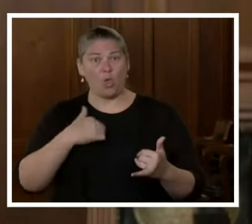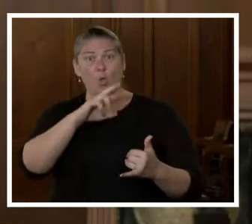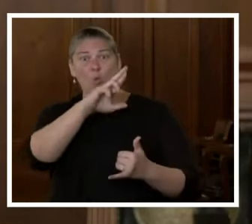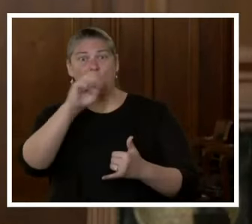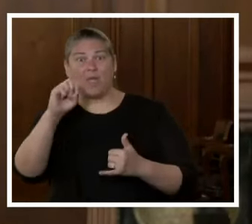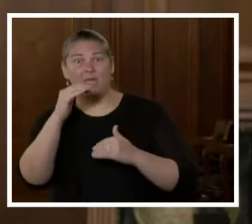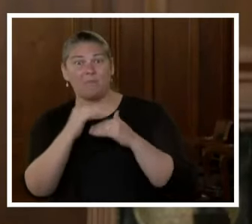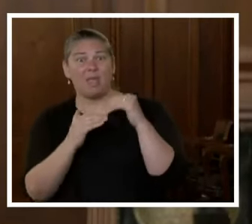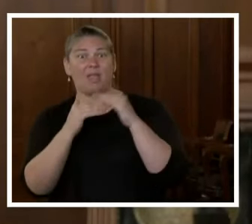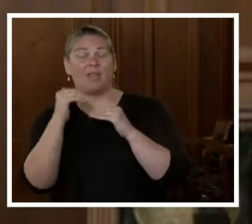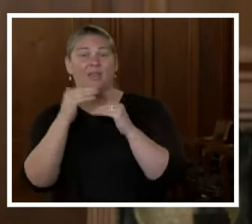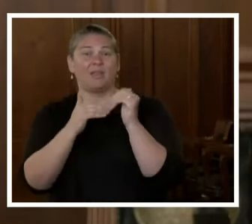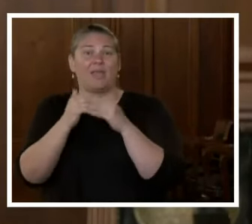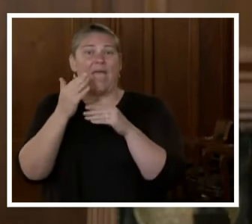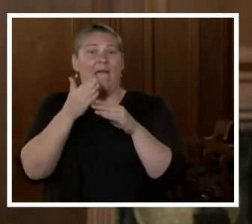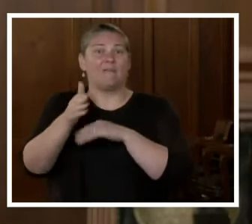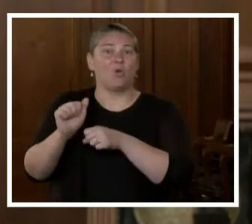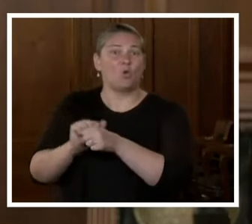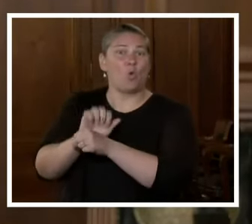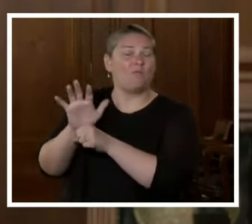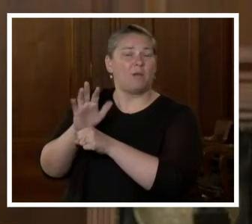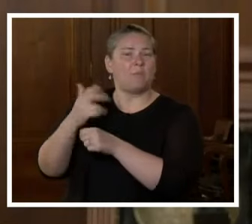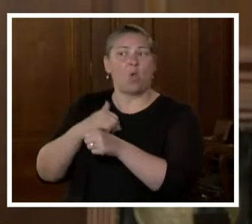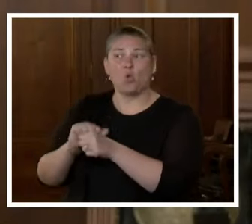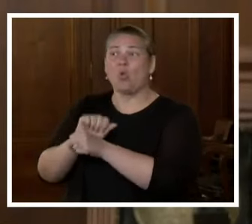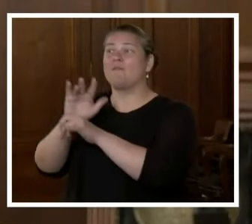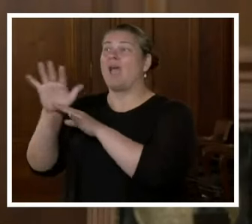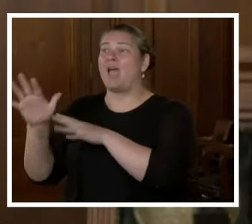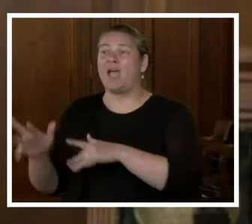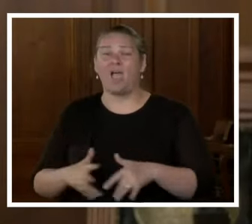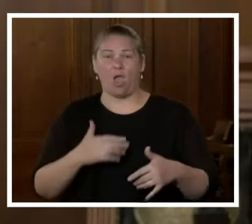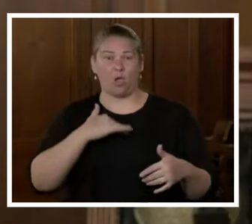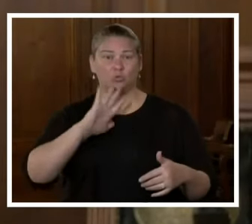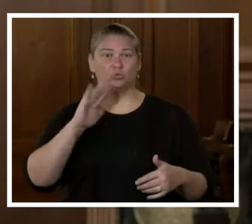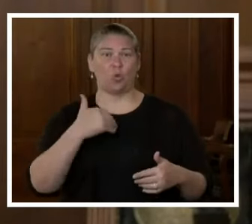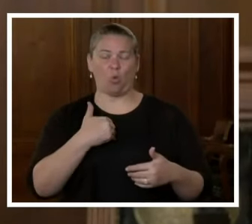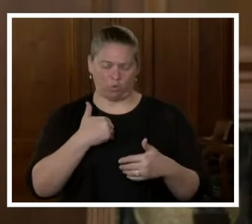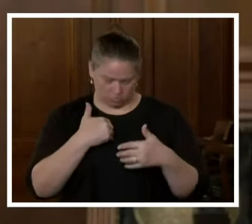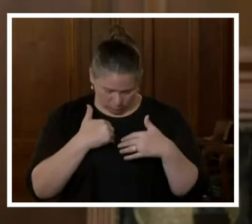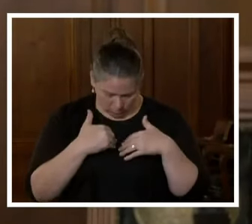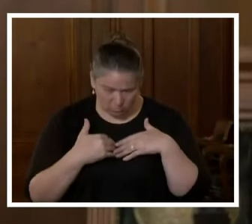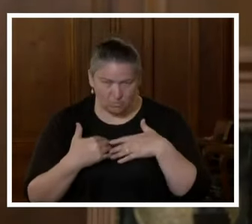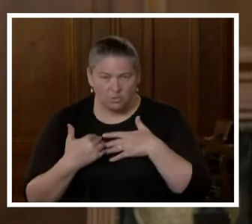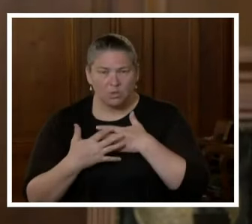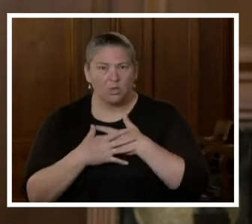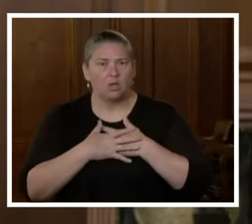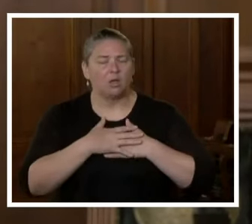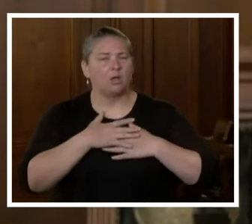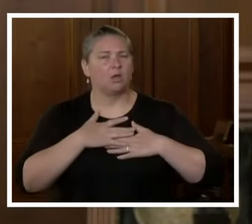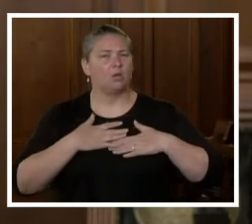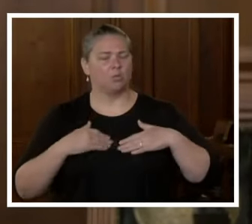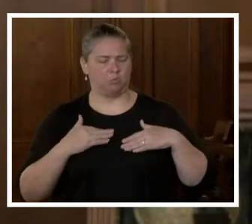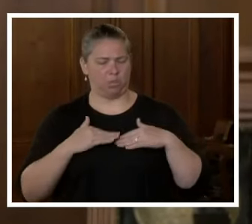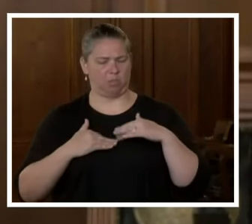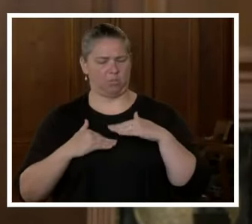SO THE QUESTION IS WHAT PERCENT OF PEOPLE MAY BE ASYMPTOMATIC WITH THE CORONAVIRUS INFECTION.